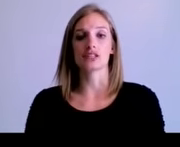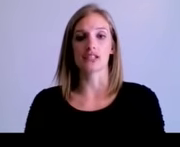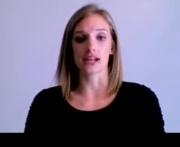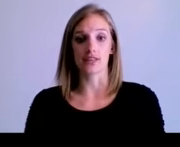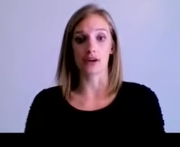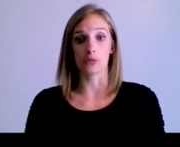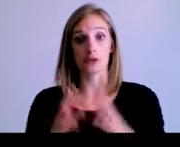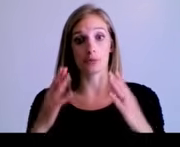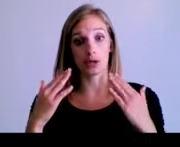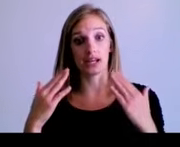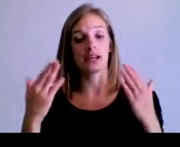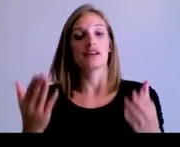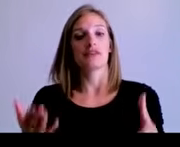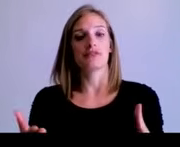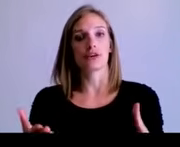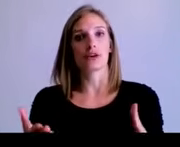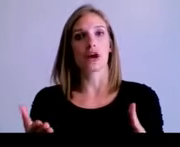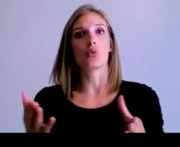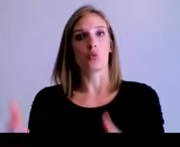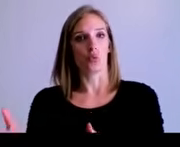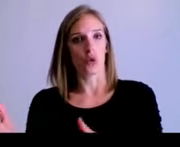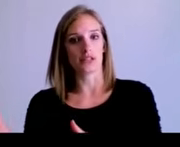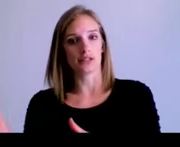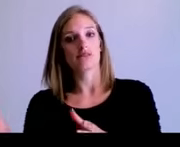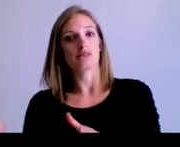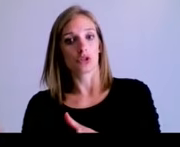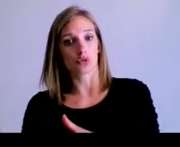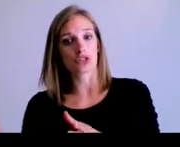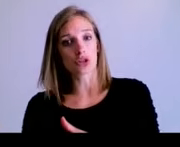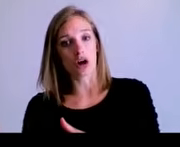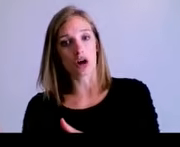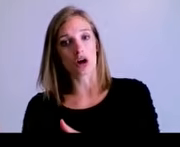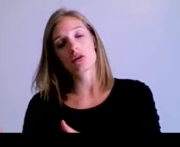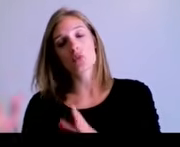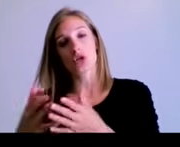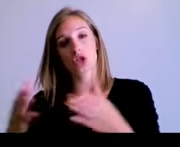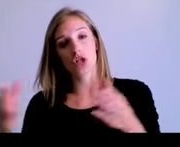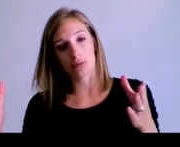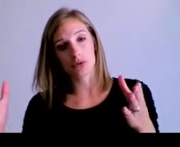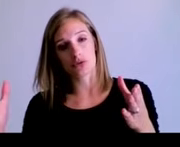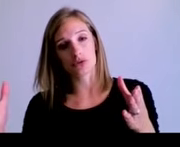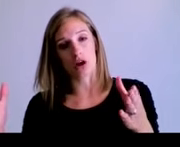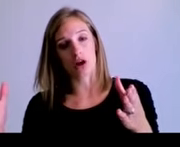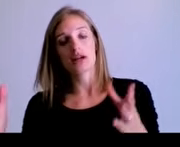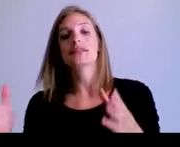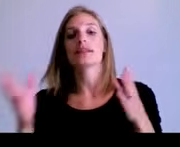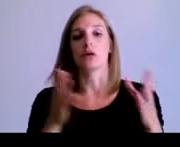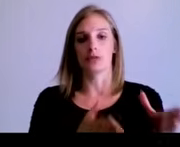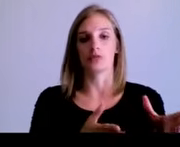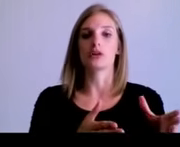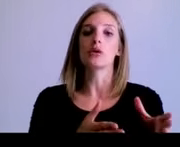to kind of help your brain figure out what you saw, What shape you saw to figure out